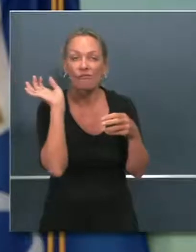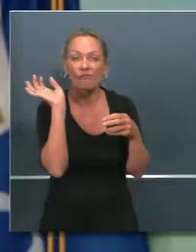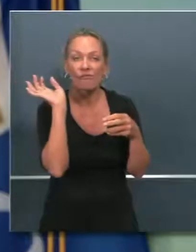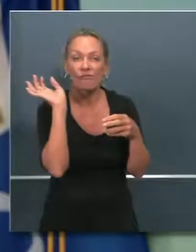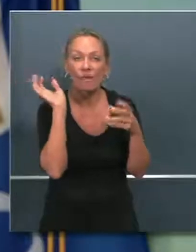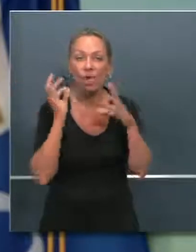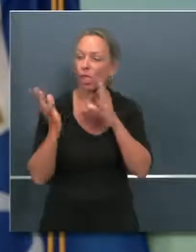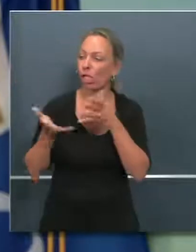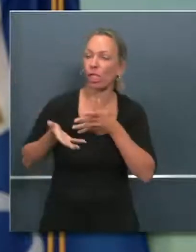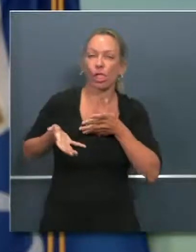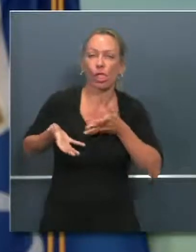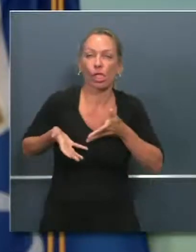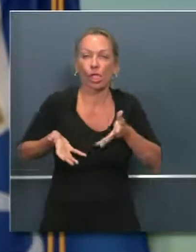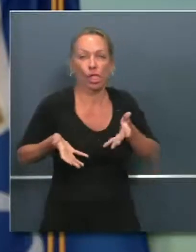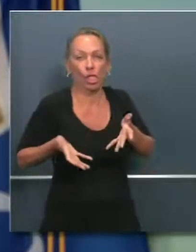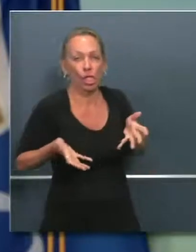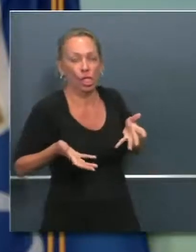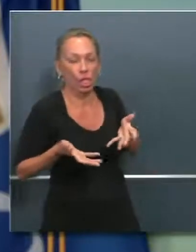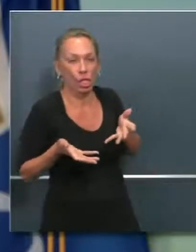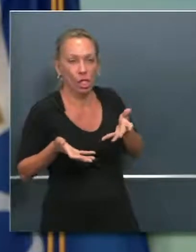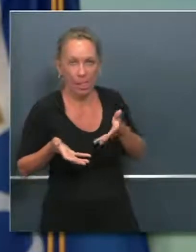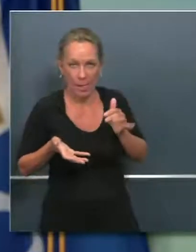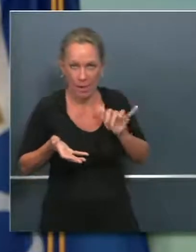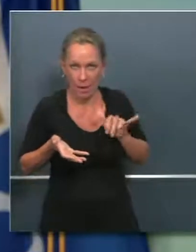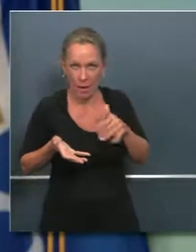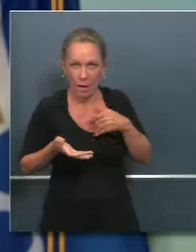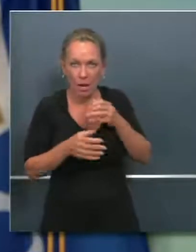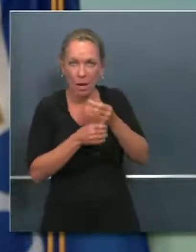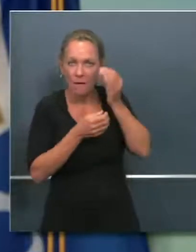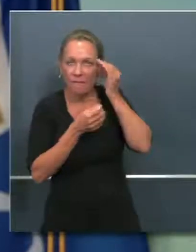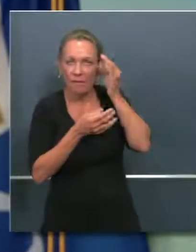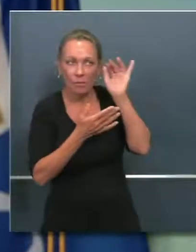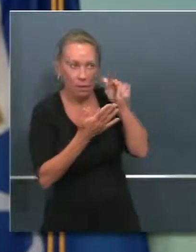now pulling you off and then makes a mistake to kiss you good-bye and says hi didn't mean